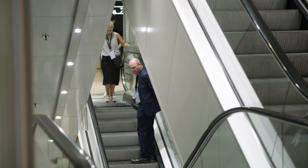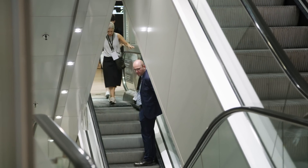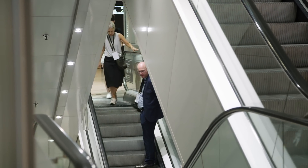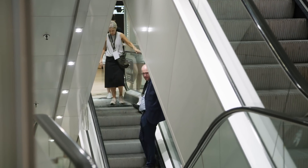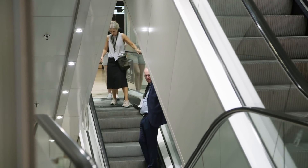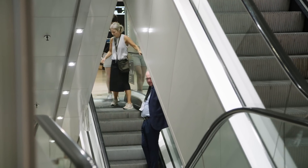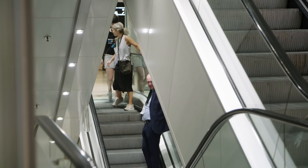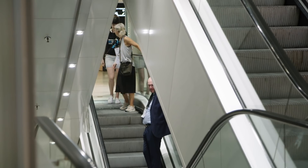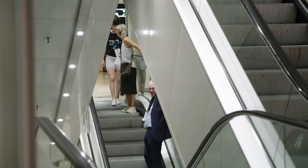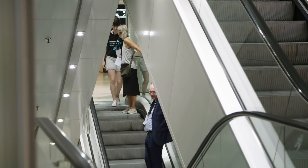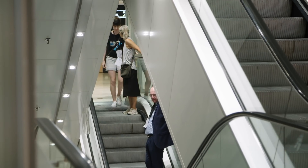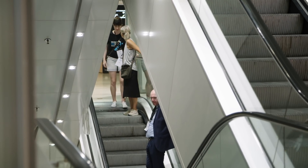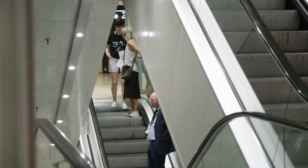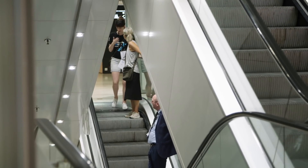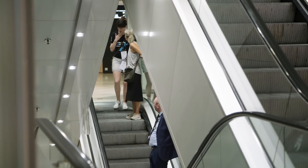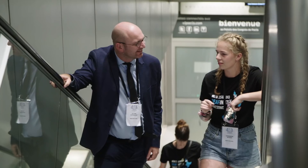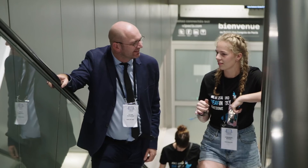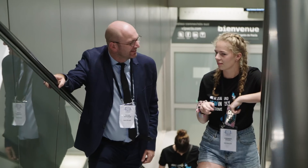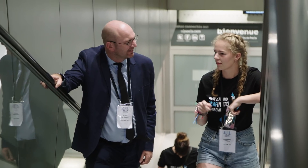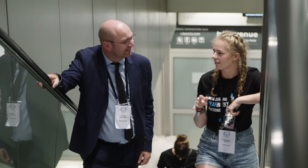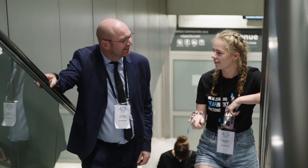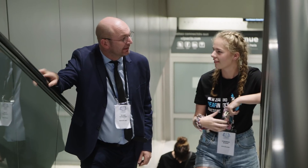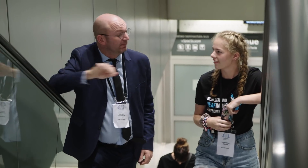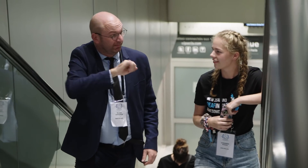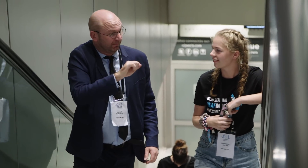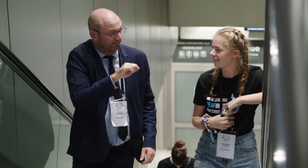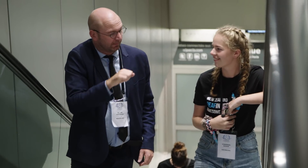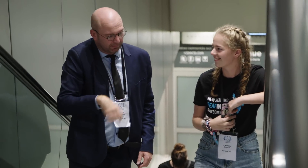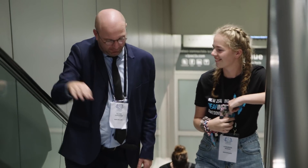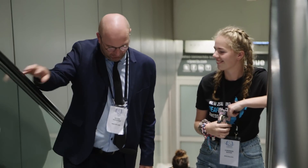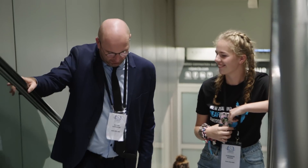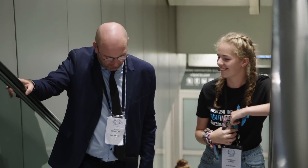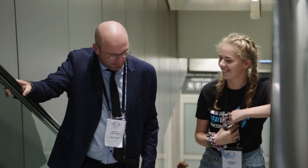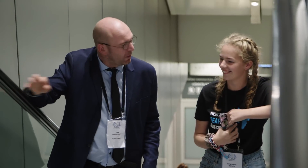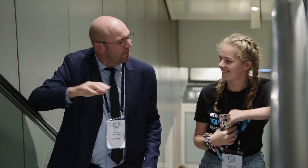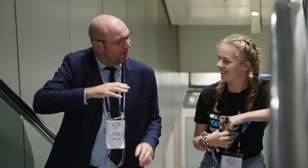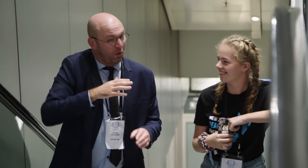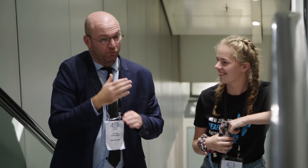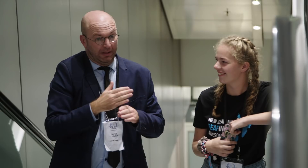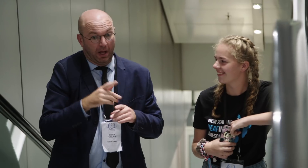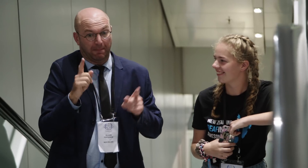on our First Signs service. Oliver is president of the exec board on a voluntary basis,